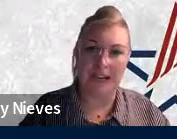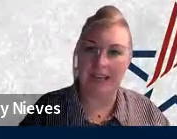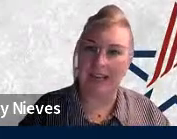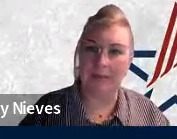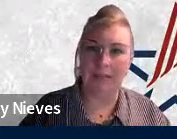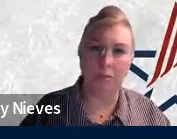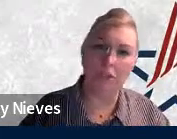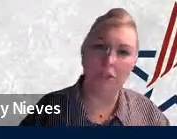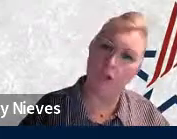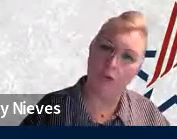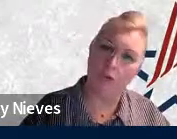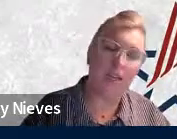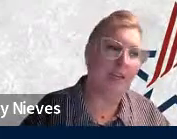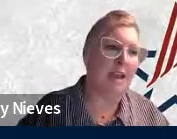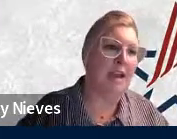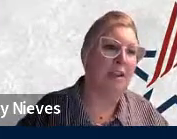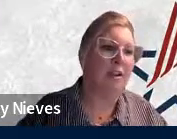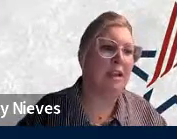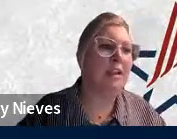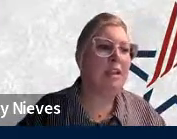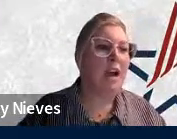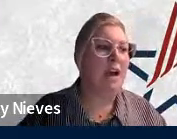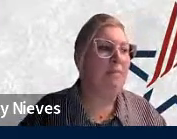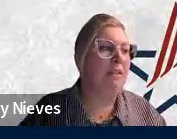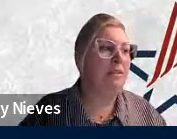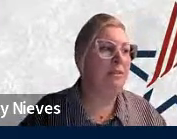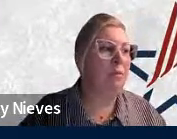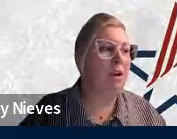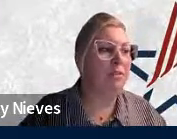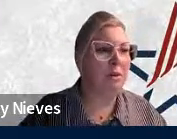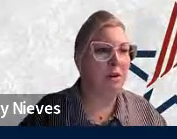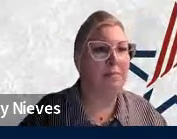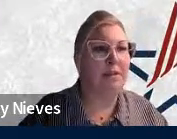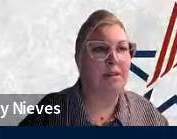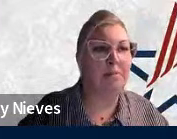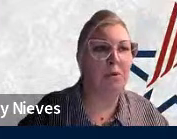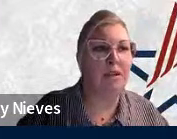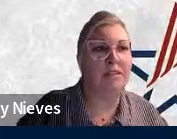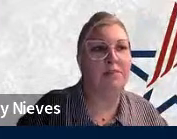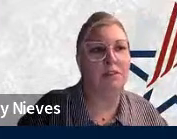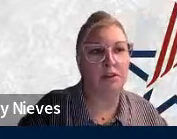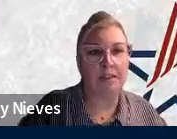and that image was skewed and inaccurate. So we also heard about the importance of ensuring